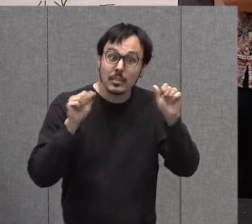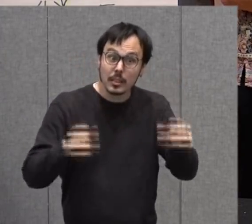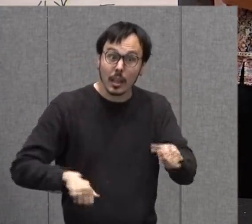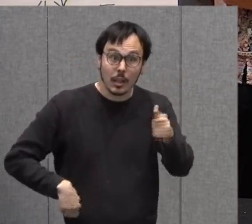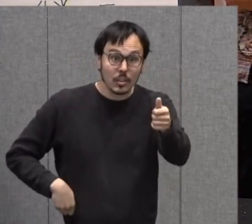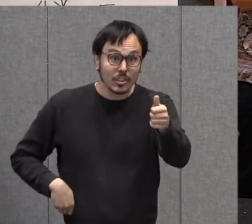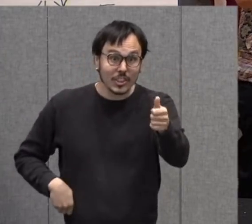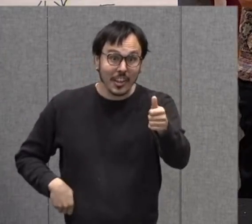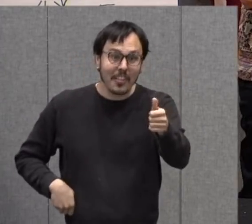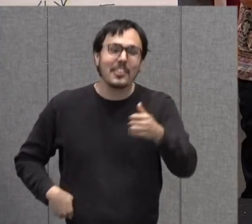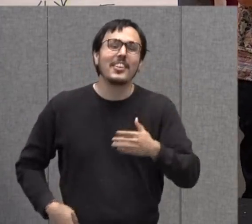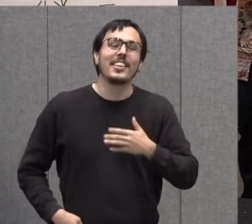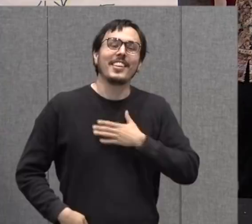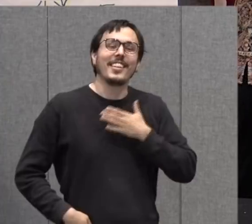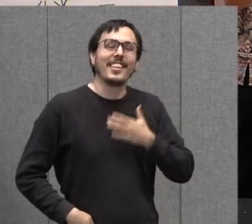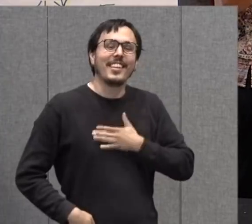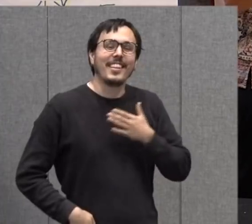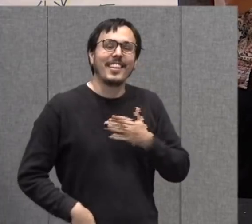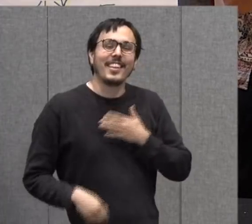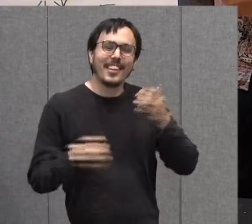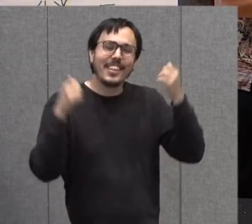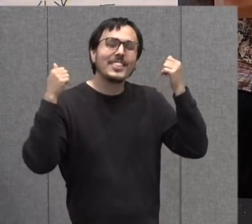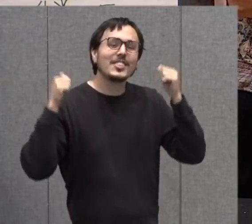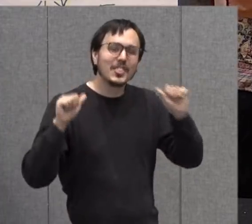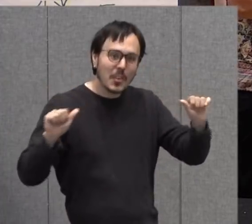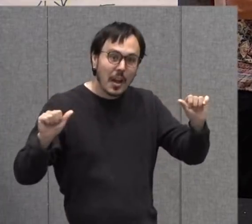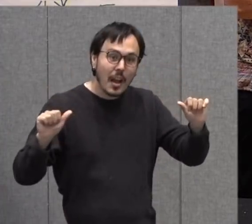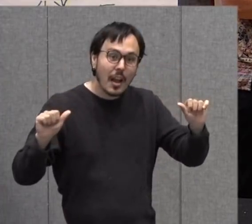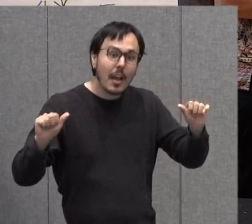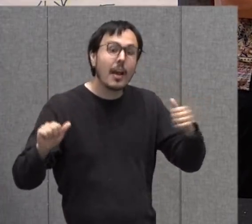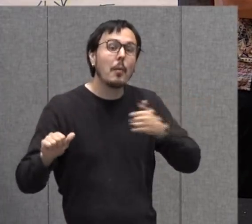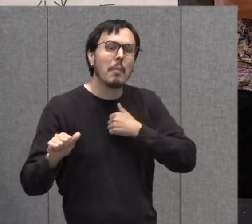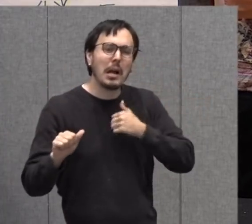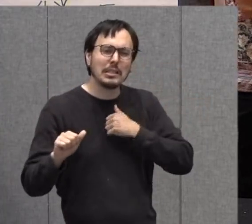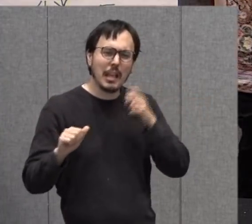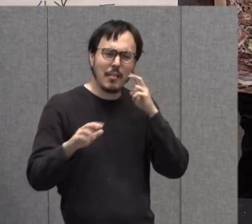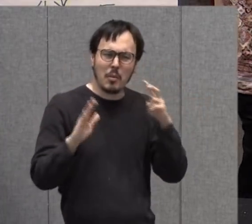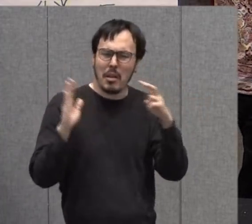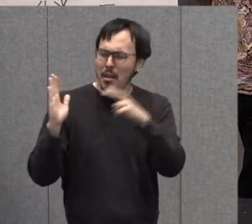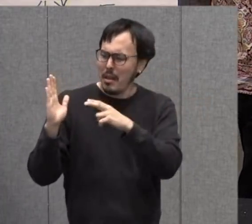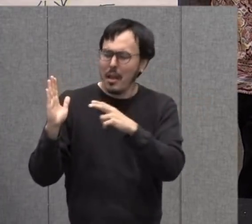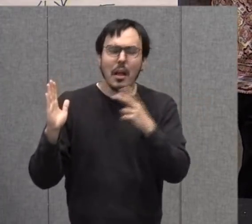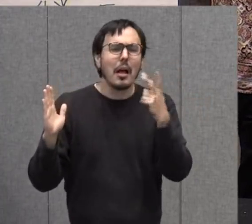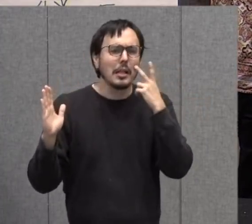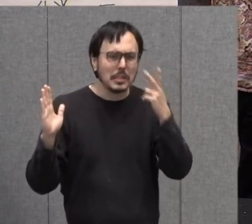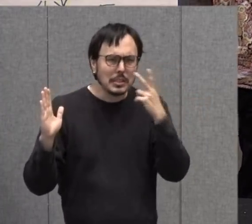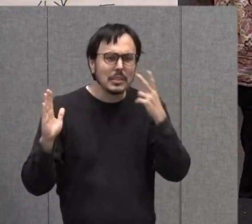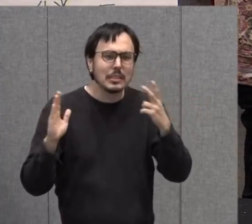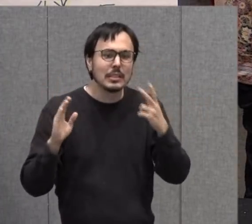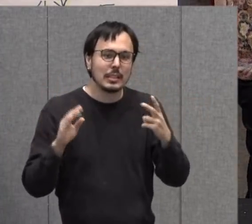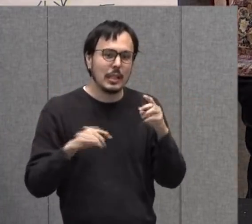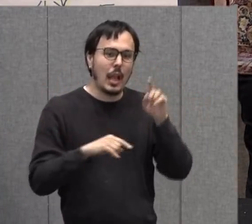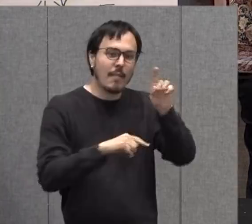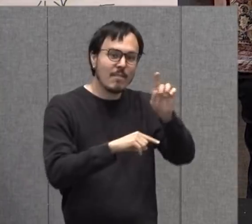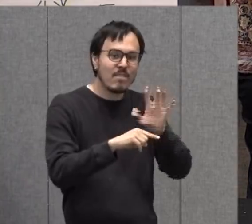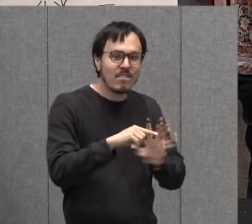Good, I'm glad you can. Go ahead and try it out while I try to do it and let's get those fists going, five different pieces.